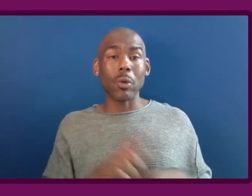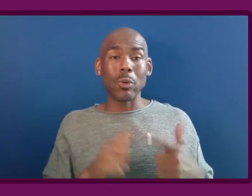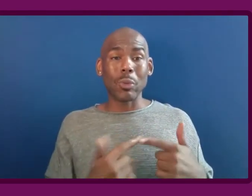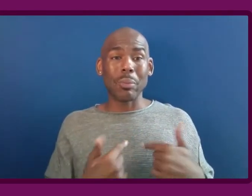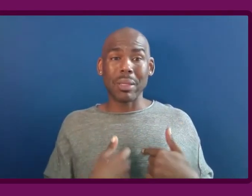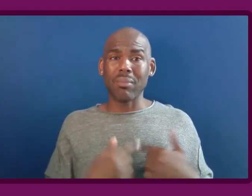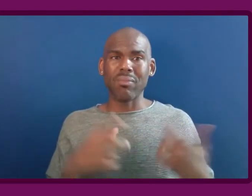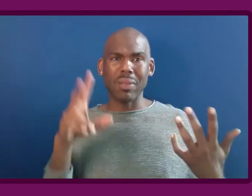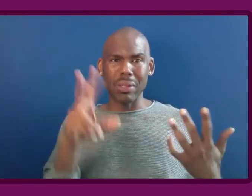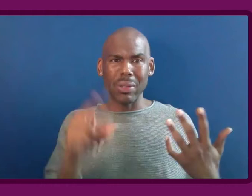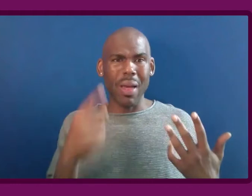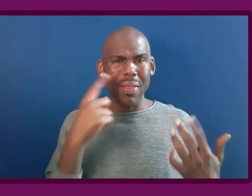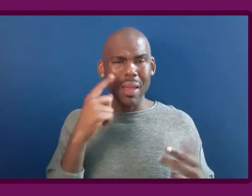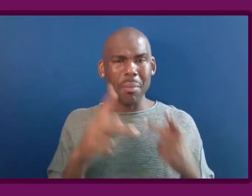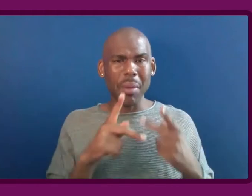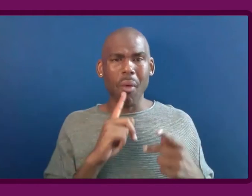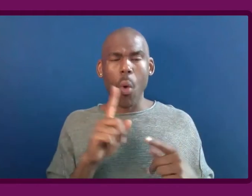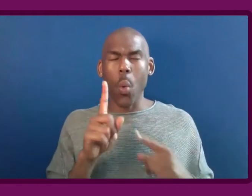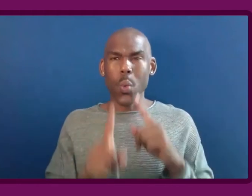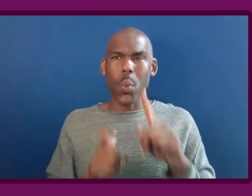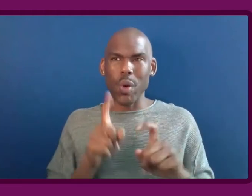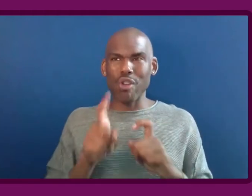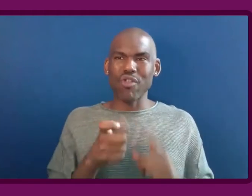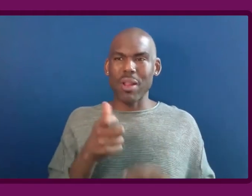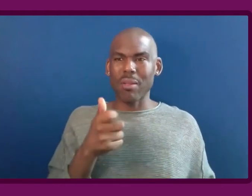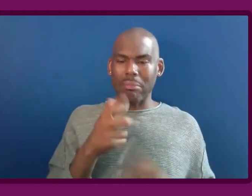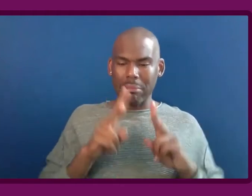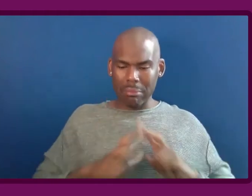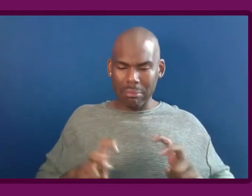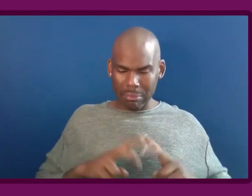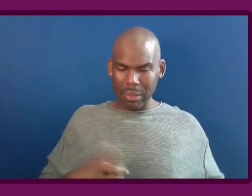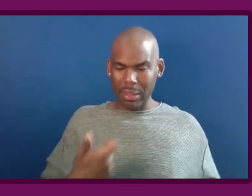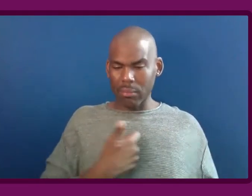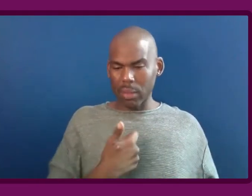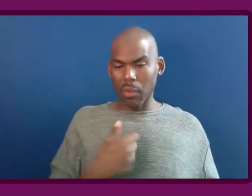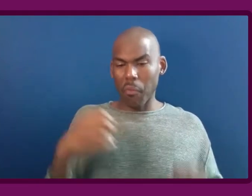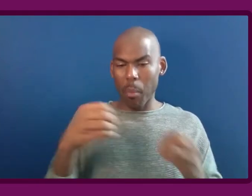To me, it's just like, "No, I think people are questioning themselves more than we used